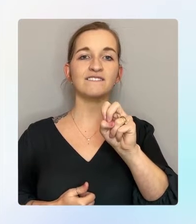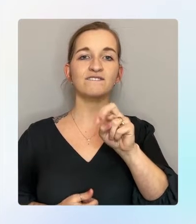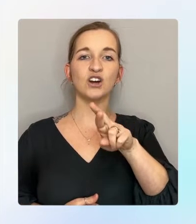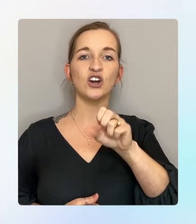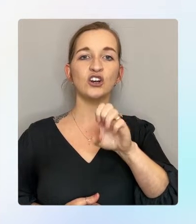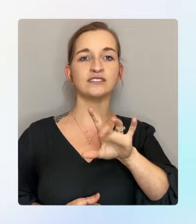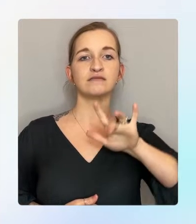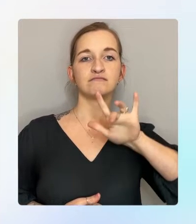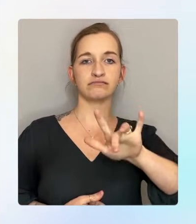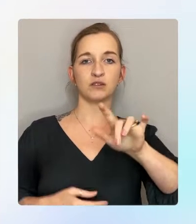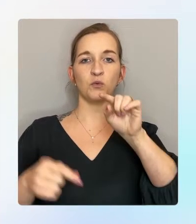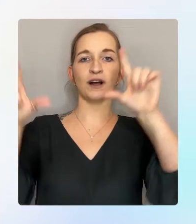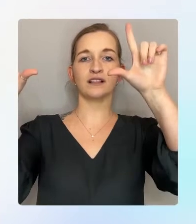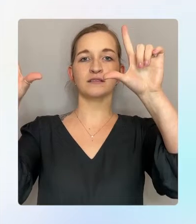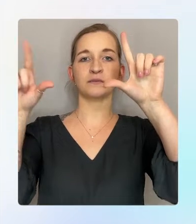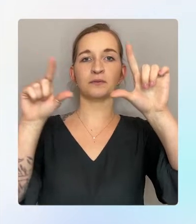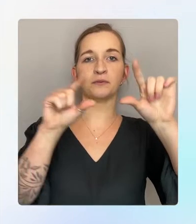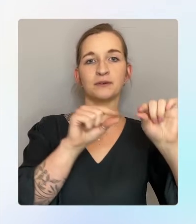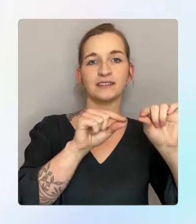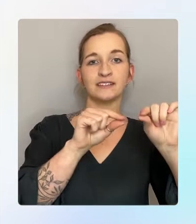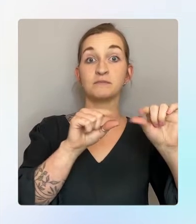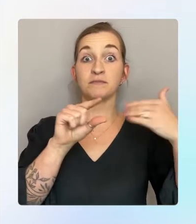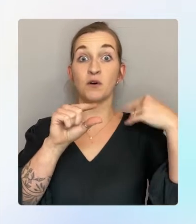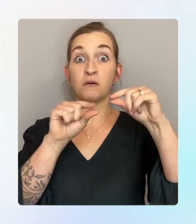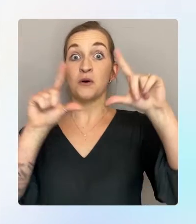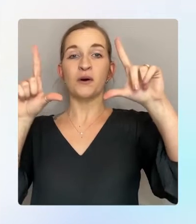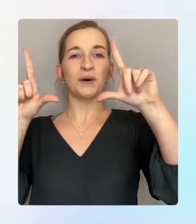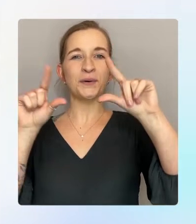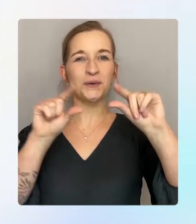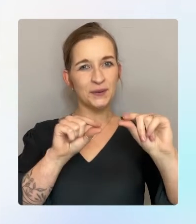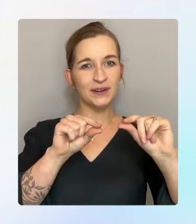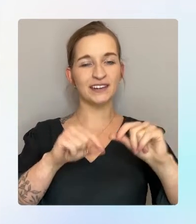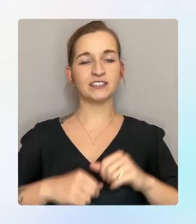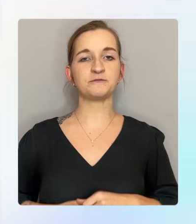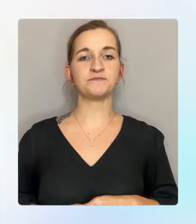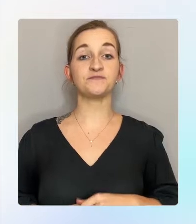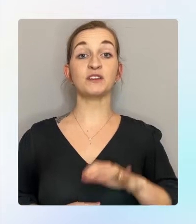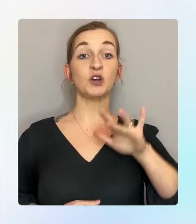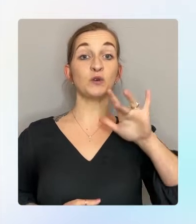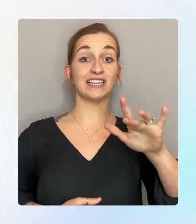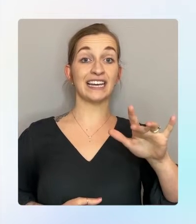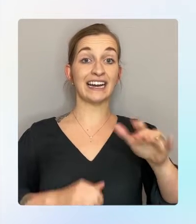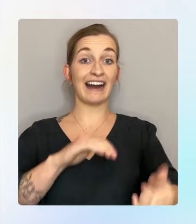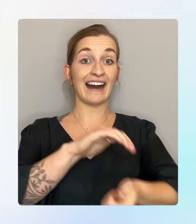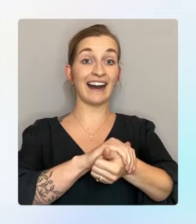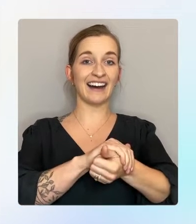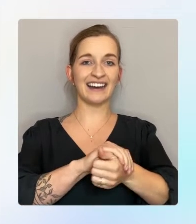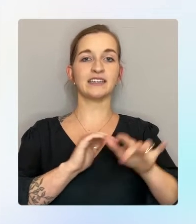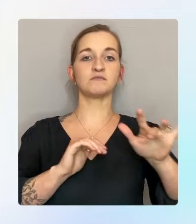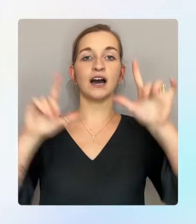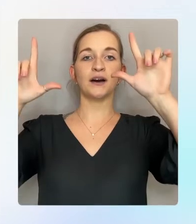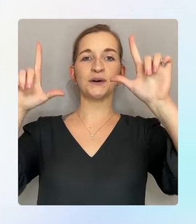to "Reverse" in the animation patch. If you click the "Hide" pulse in the inspector, you'll be able to see the virtual object